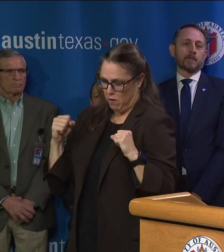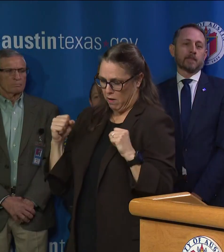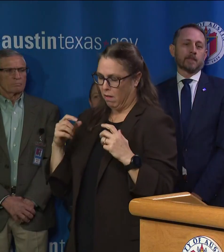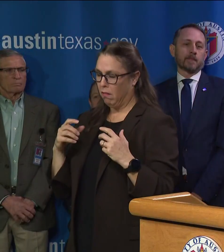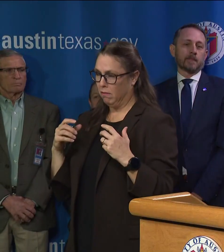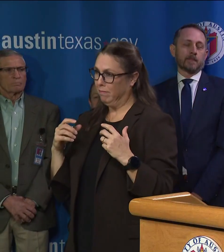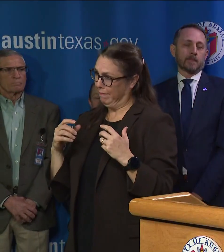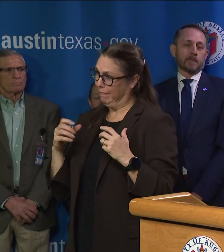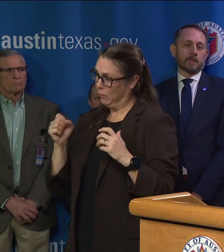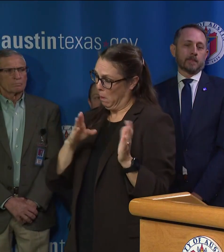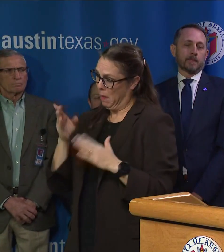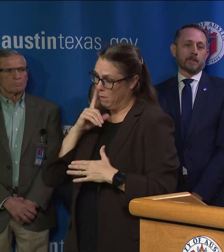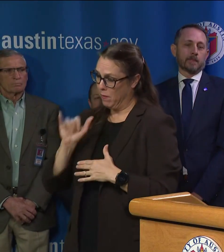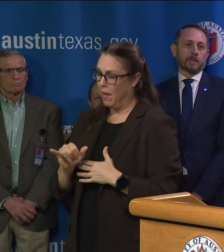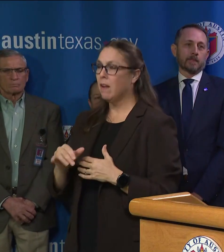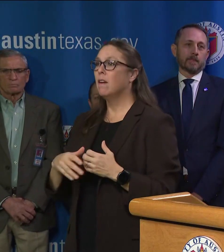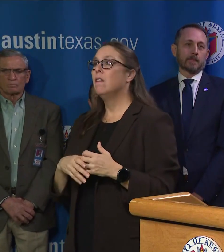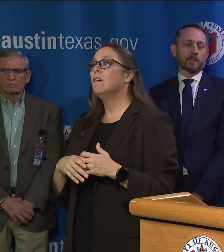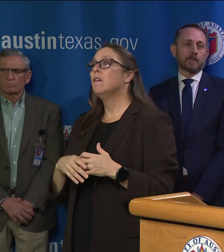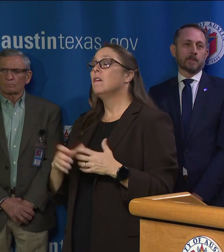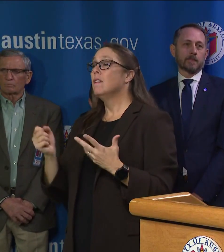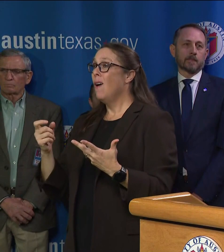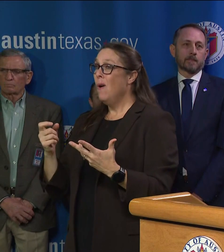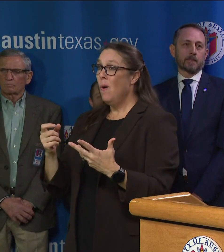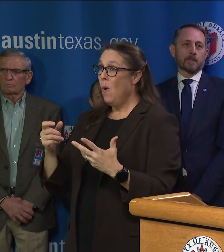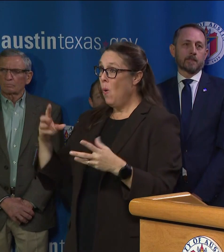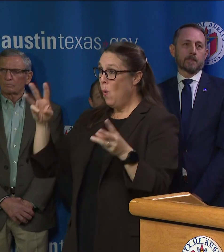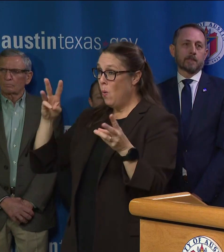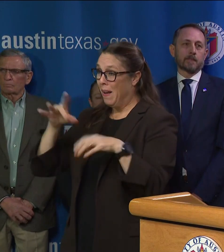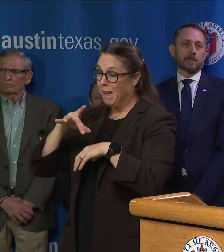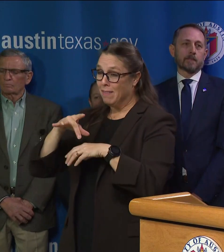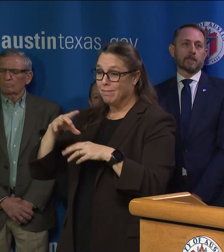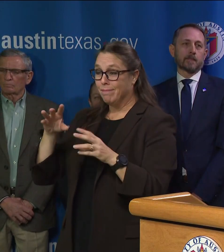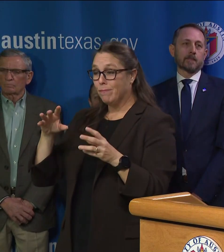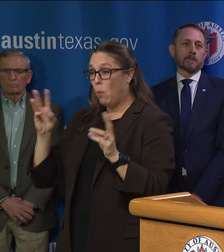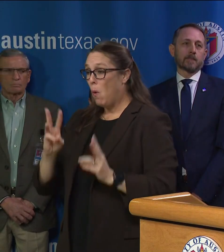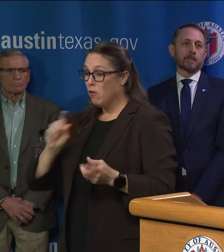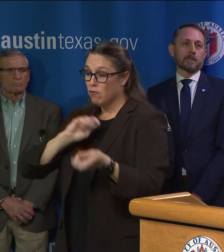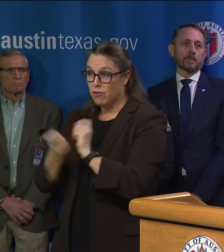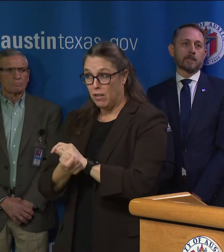There is no longer a question of if we will have extreme weather in our region. But now when